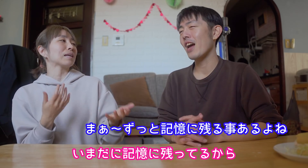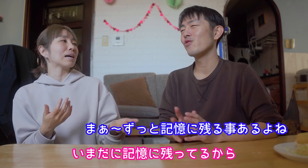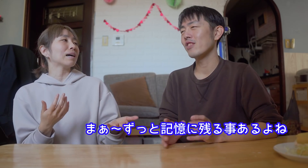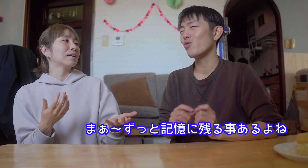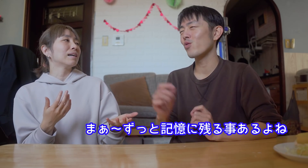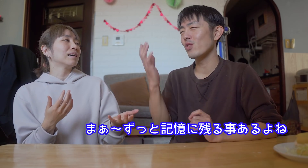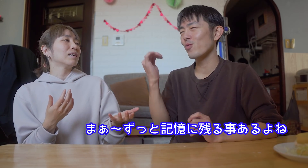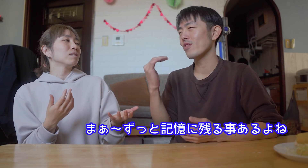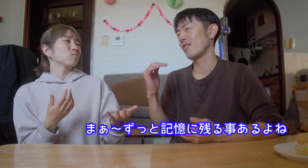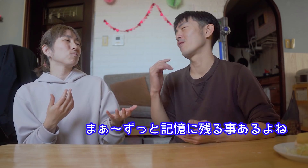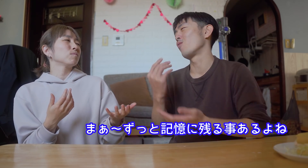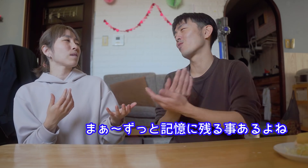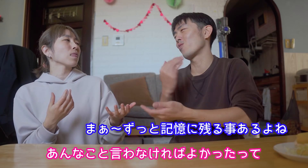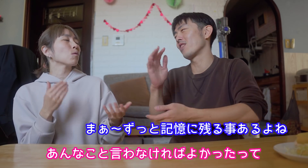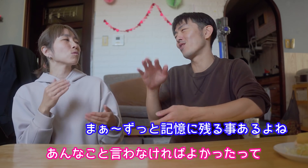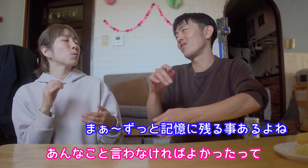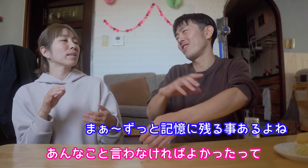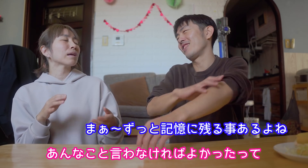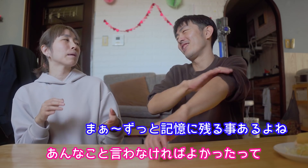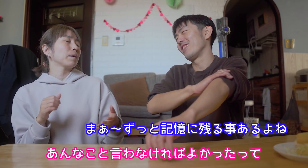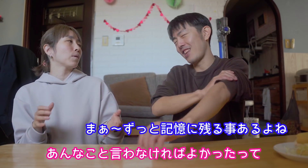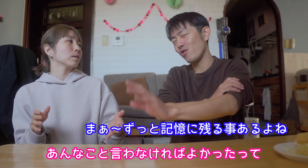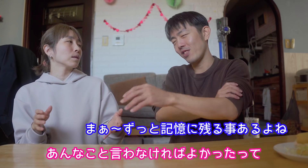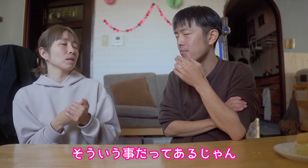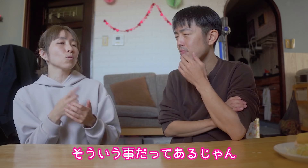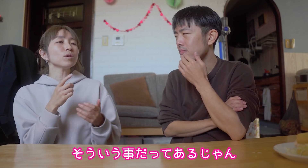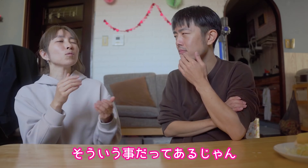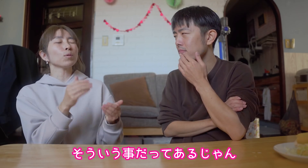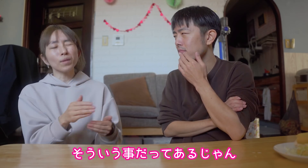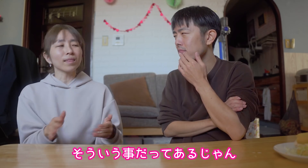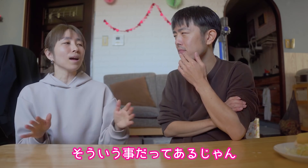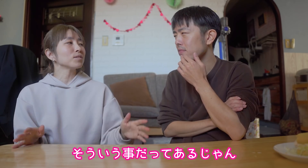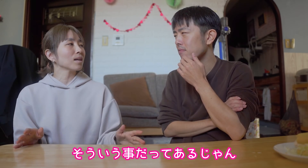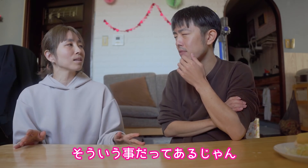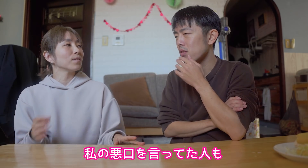(Dad)Well, there are things that stay in your memory forever. (Mom)There are times when you wish you hadn't said something like that. Well, there are things like that.